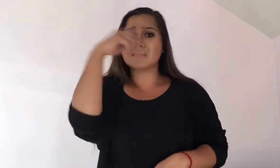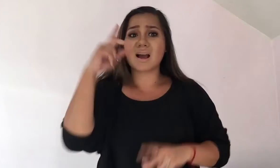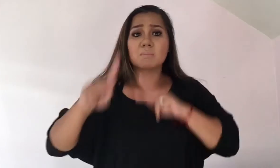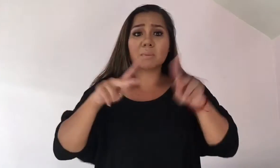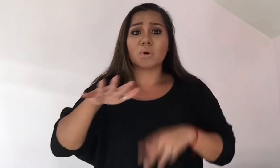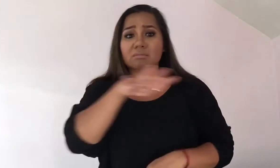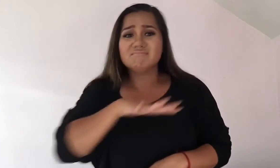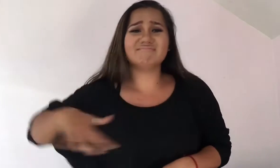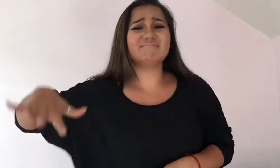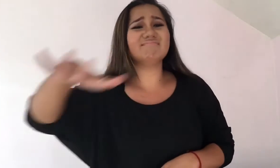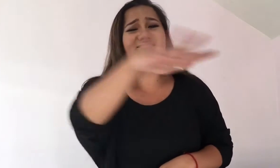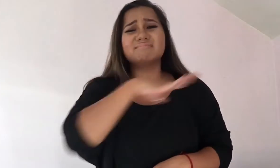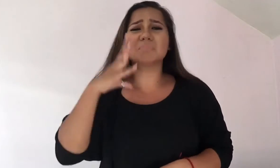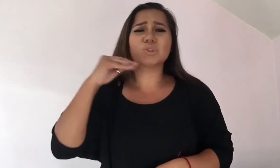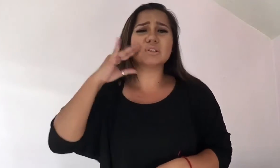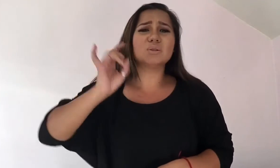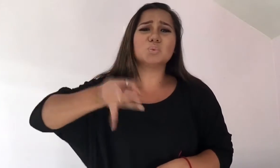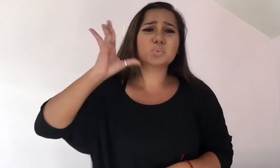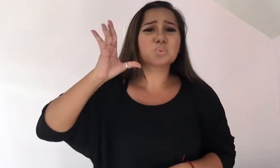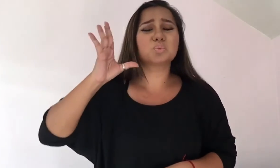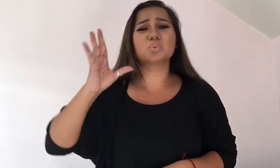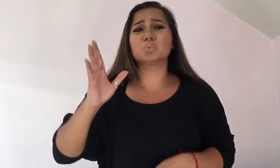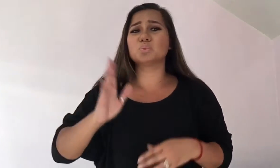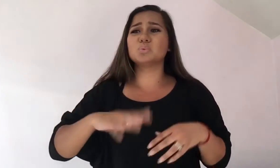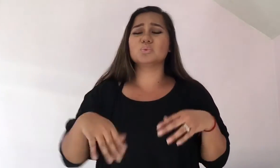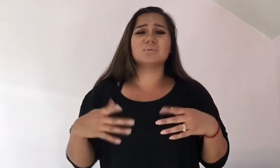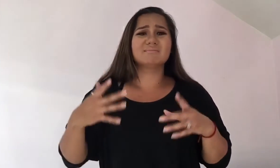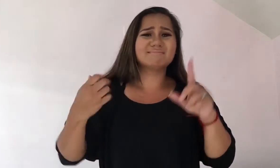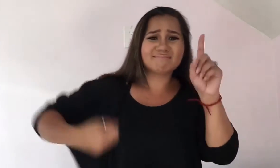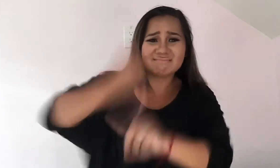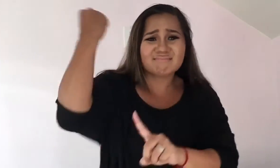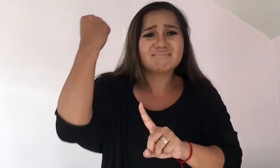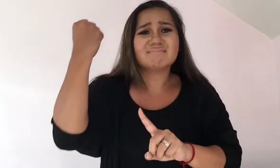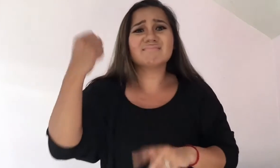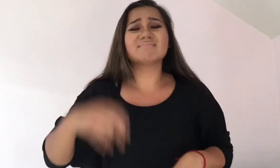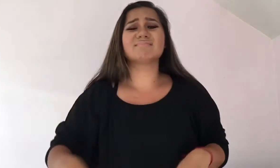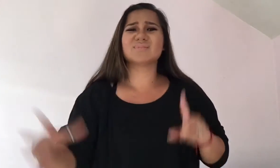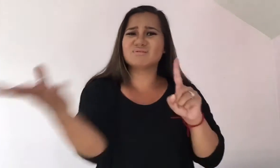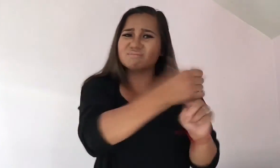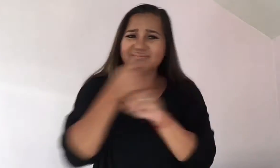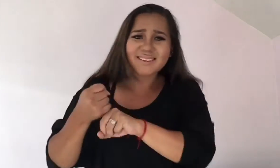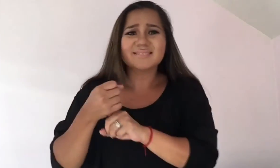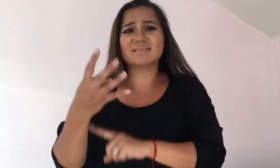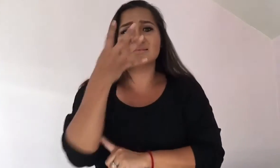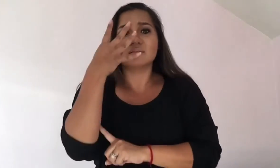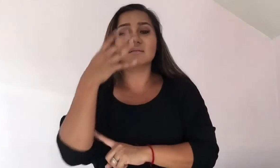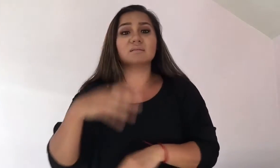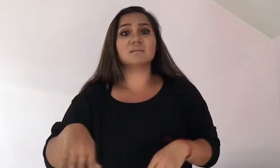Black people have been beaten, jailed,